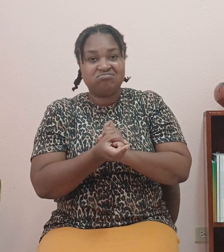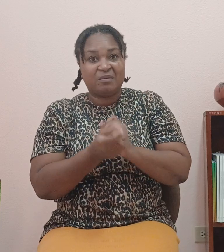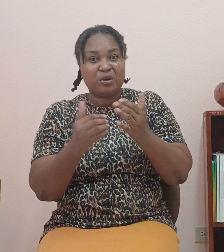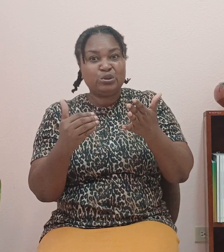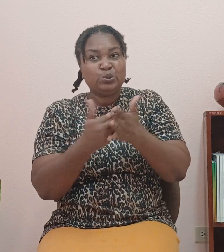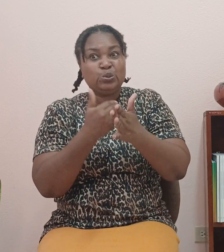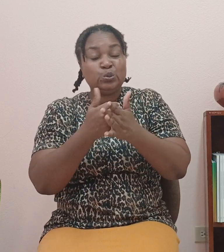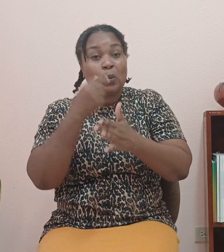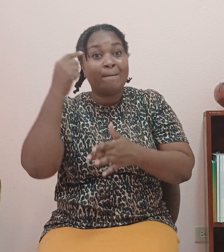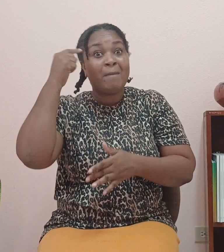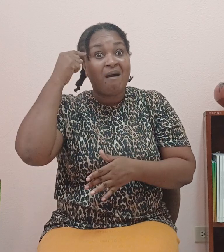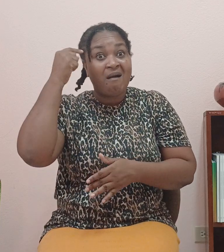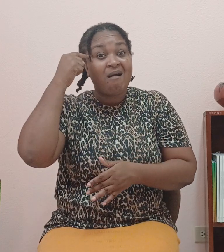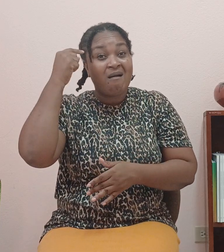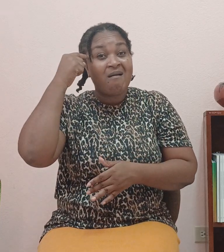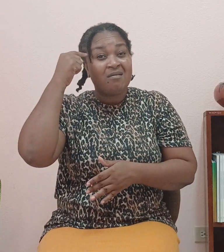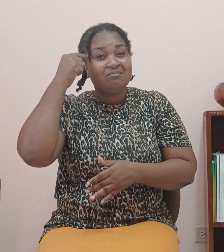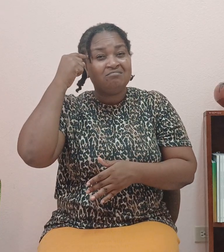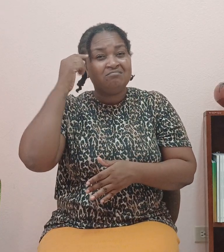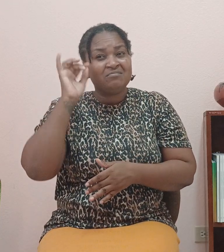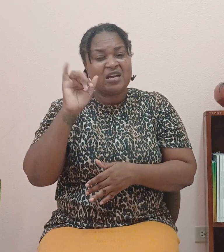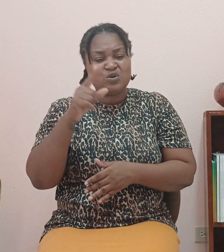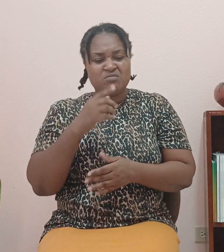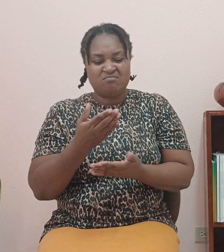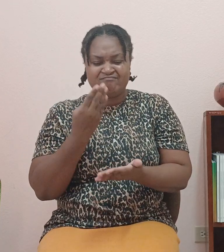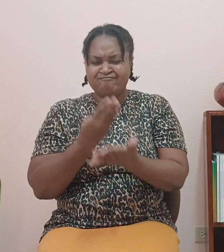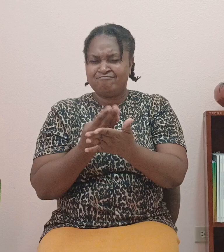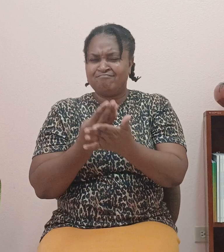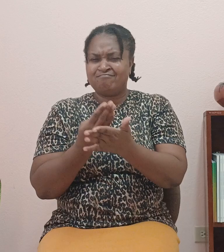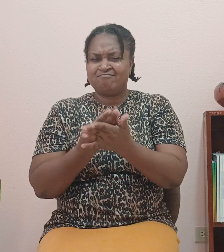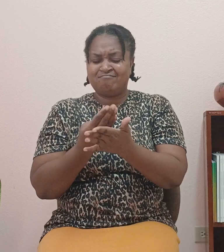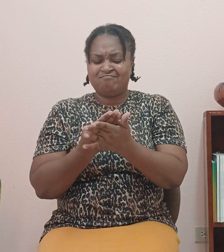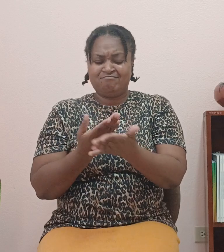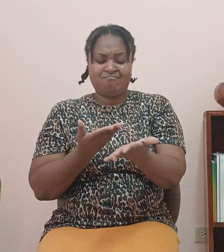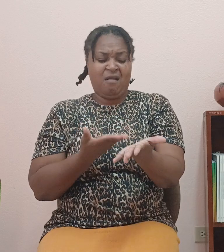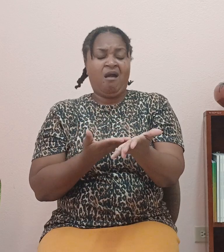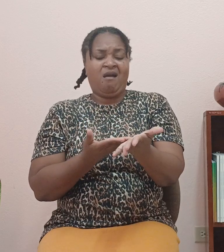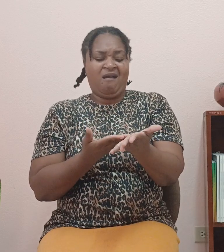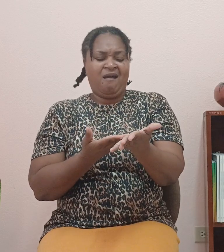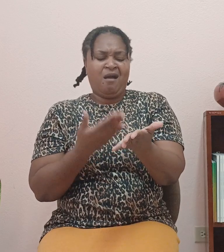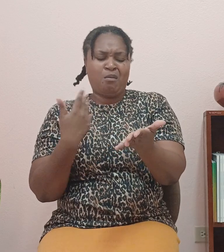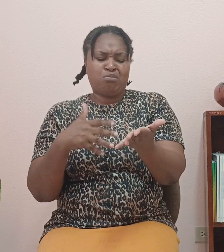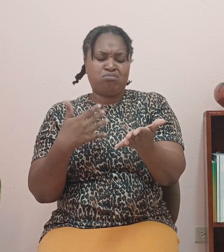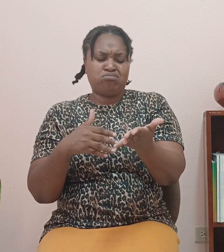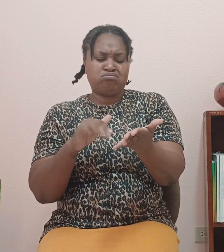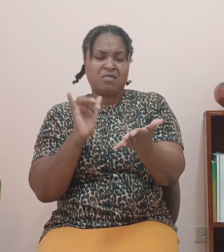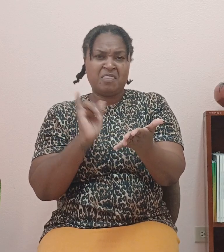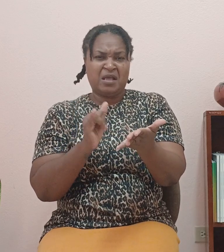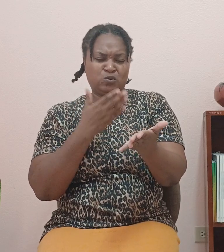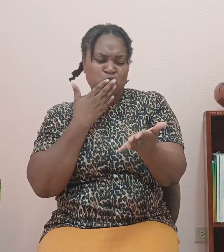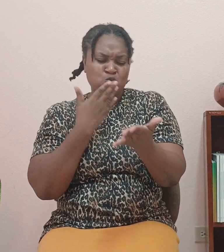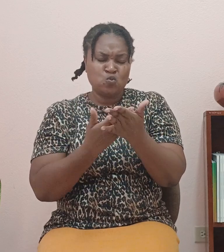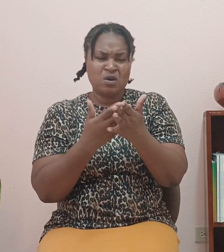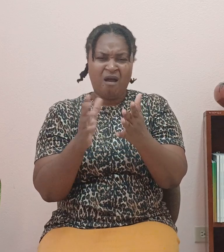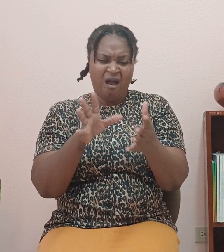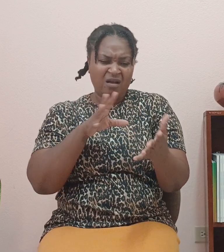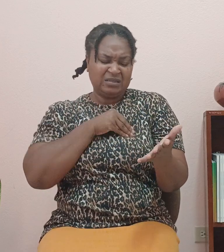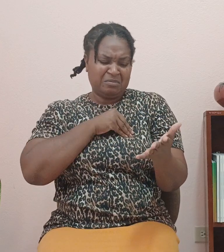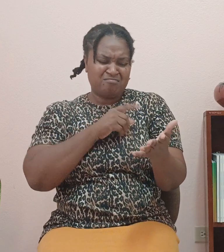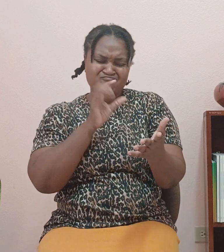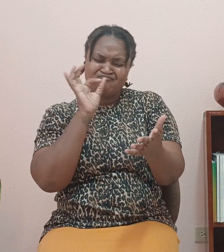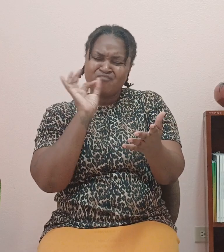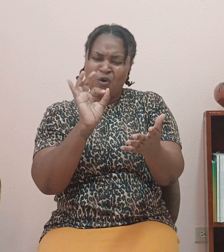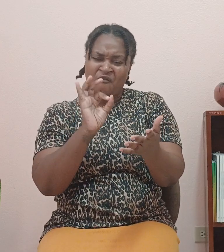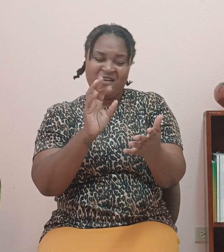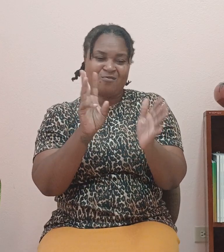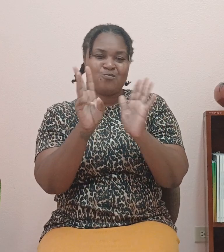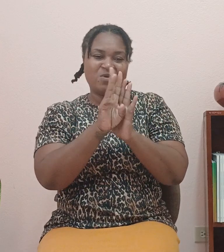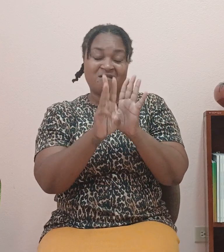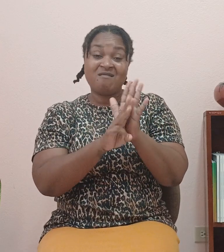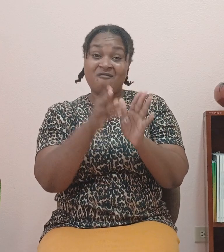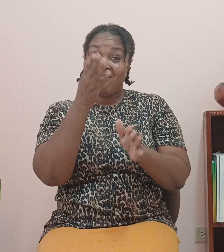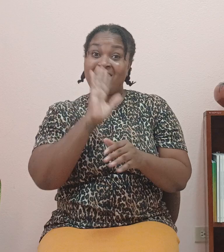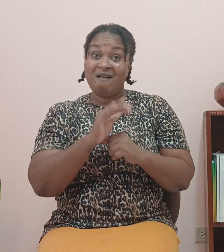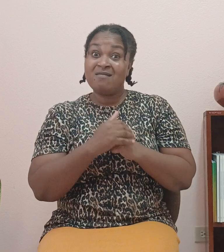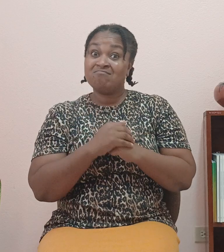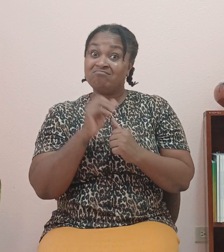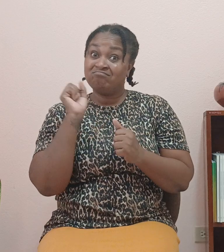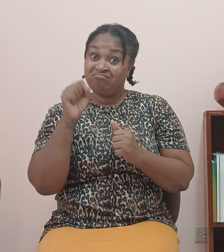your mind that you may prove what is that good and acceptable and perfect will of God.” That